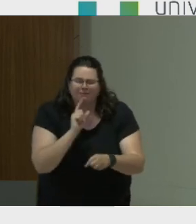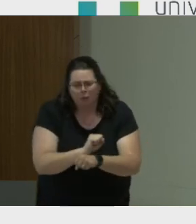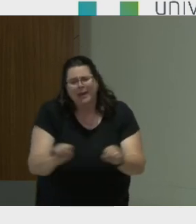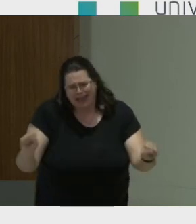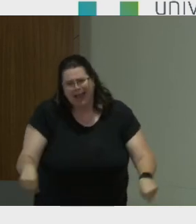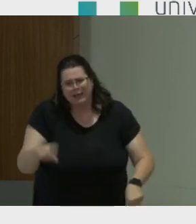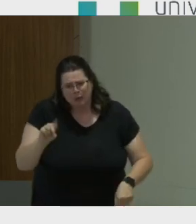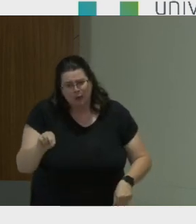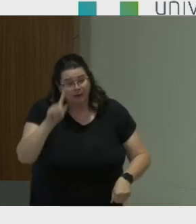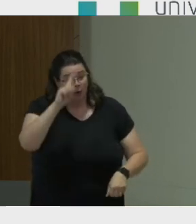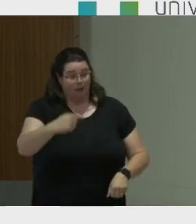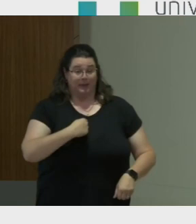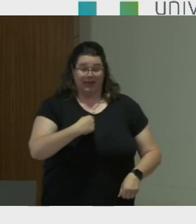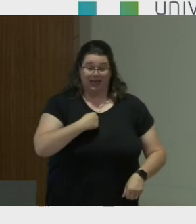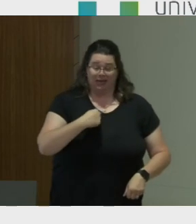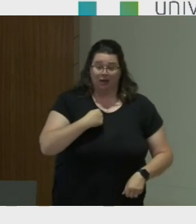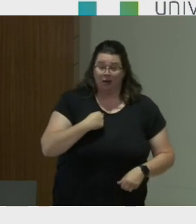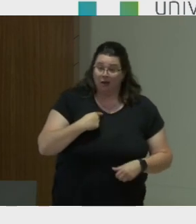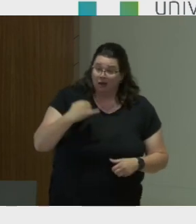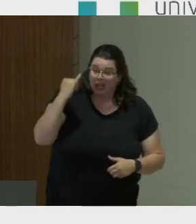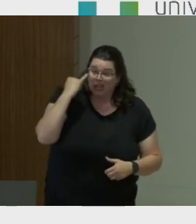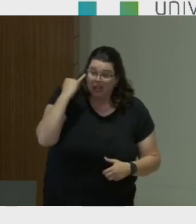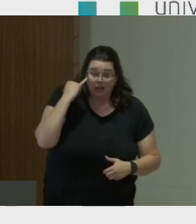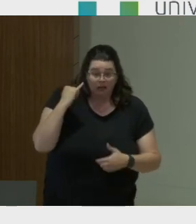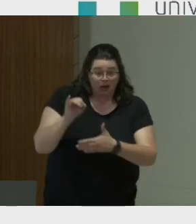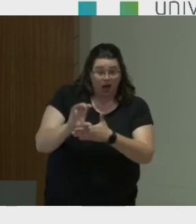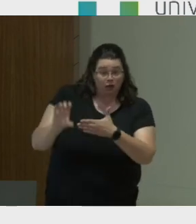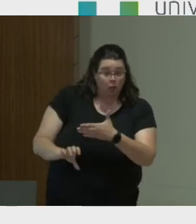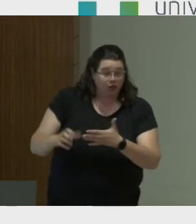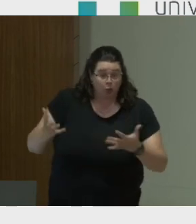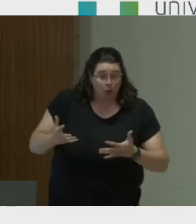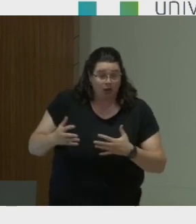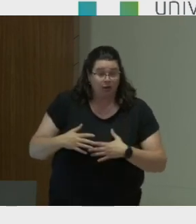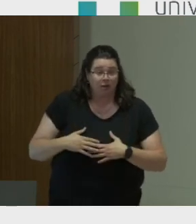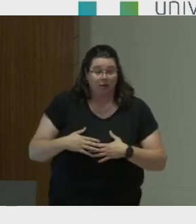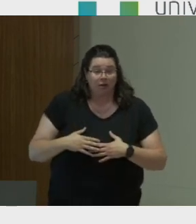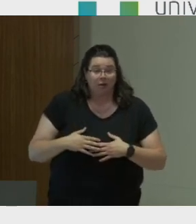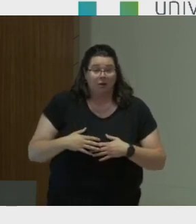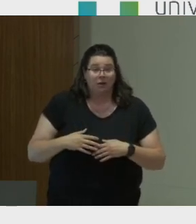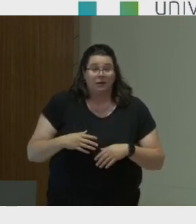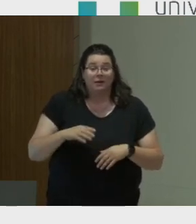And for me, the consequence of this is to say that bystanders, that the persons around